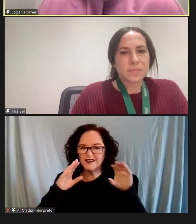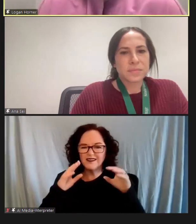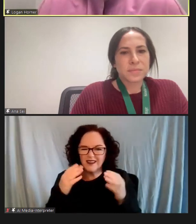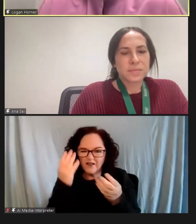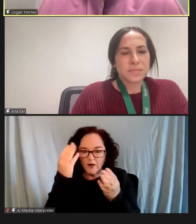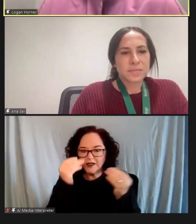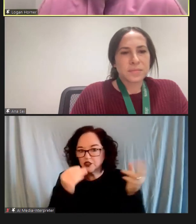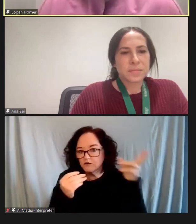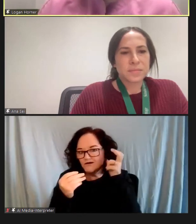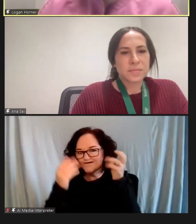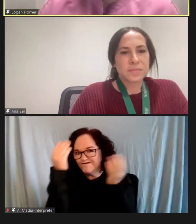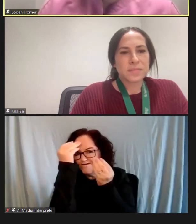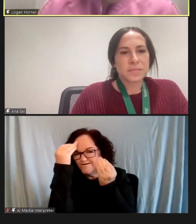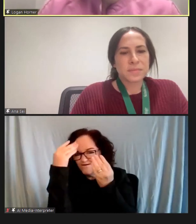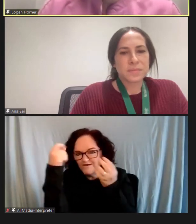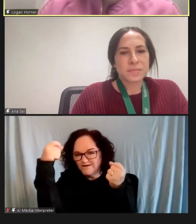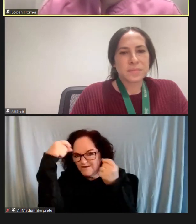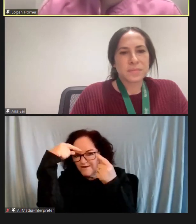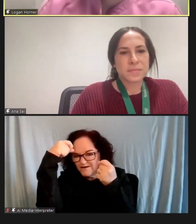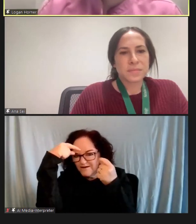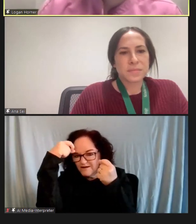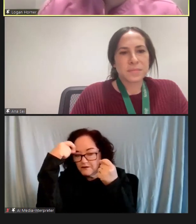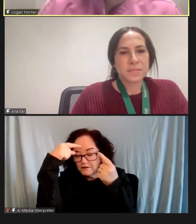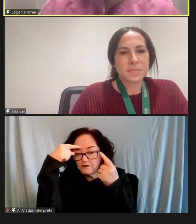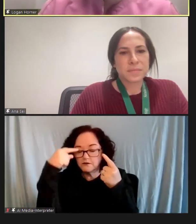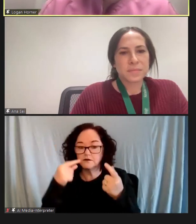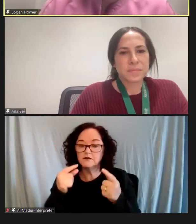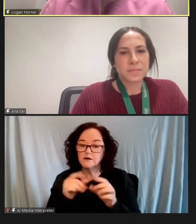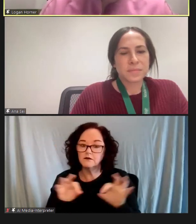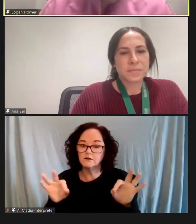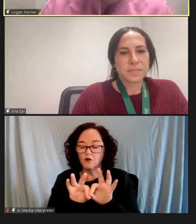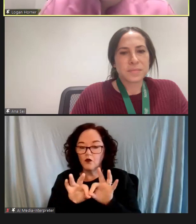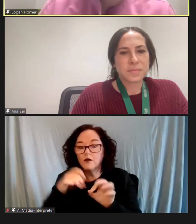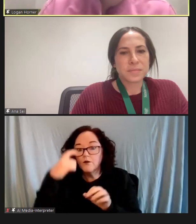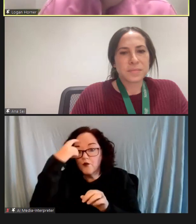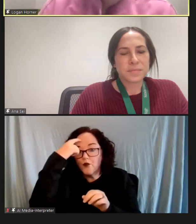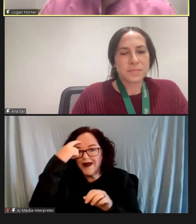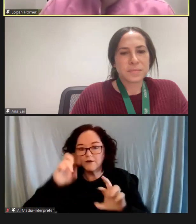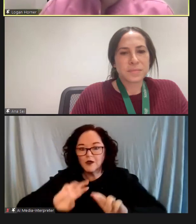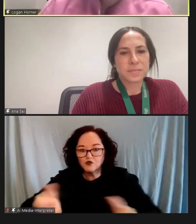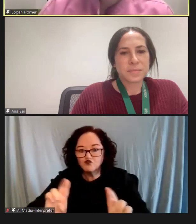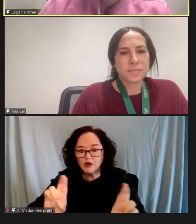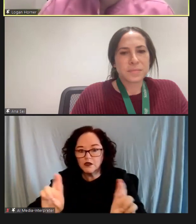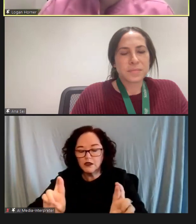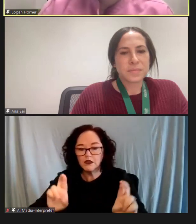be primed and ready for sound and if